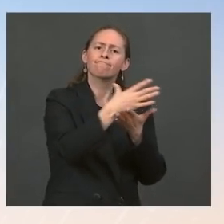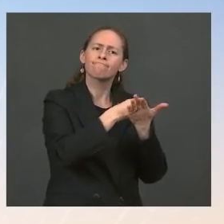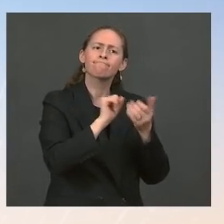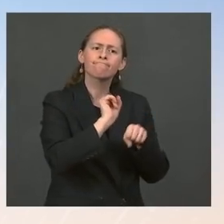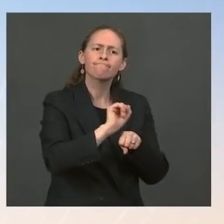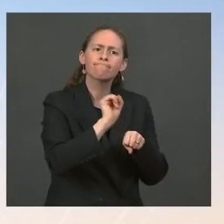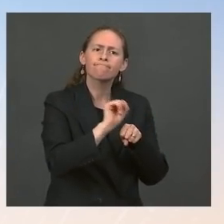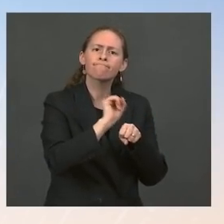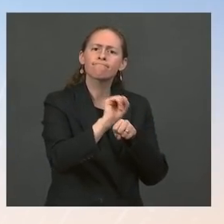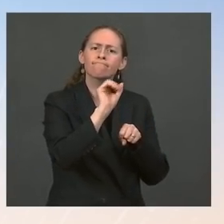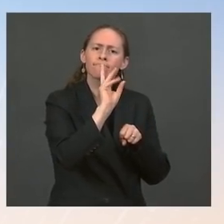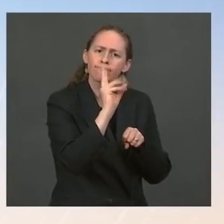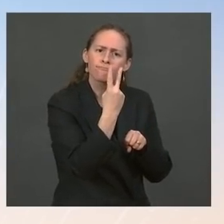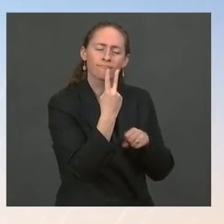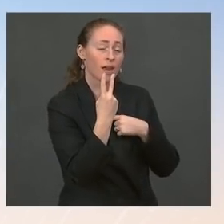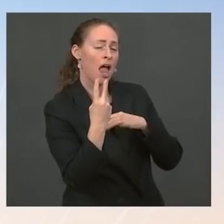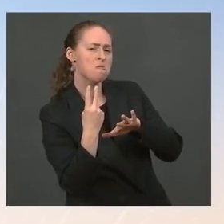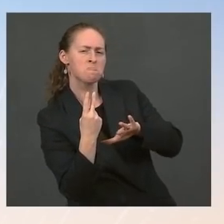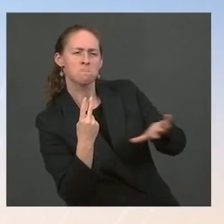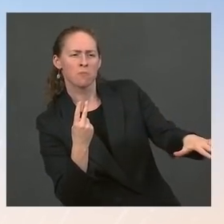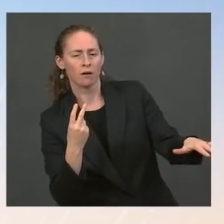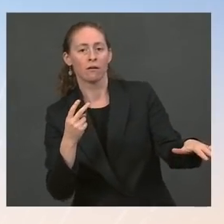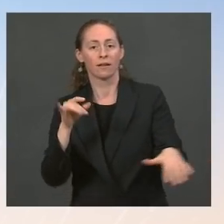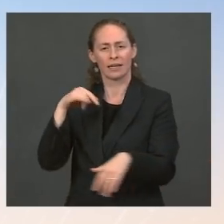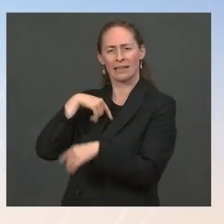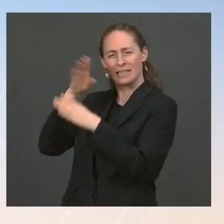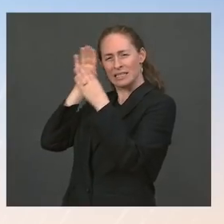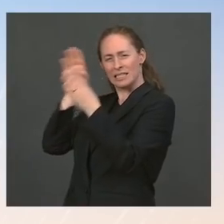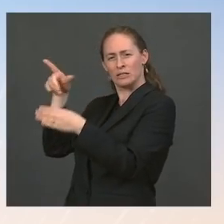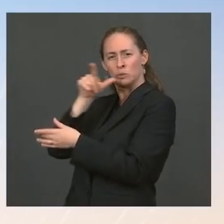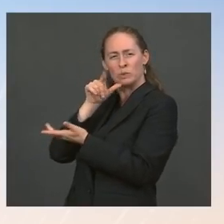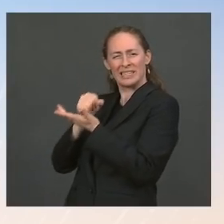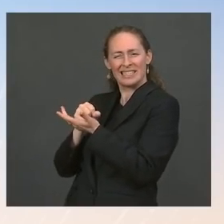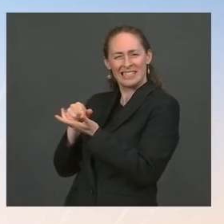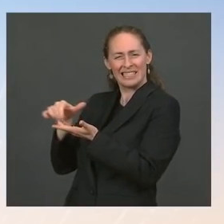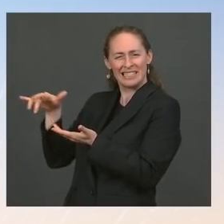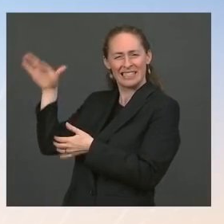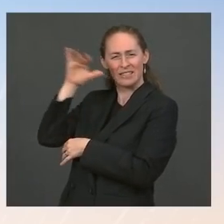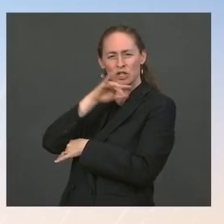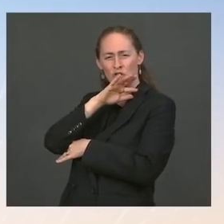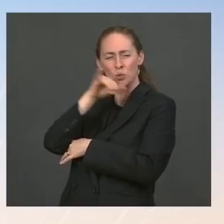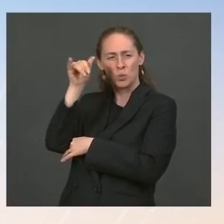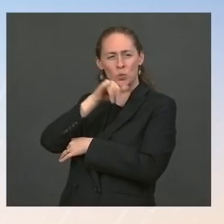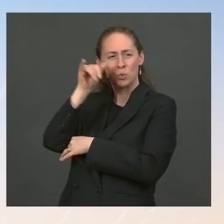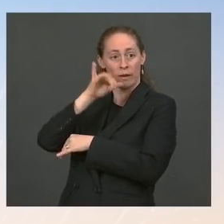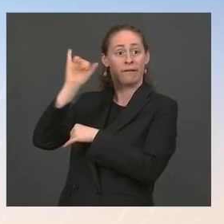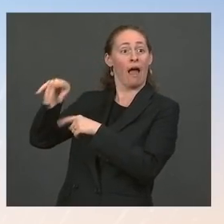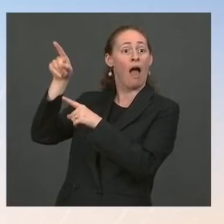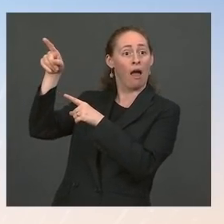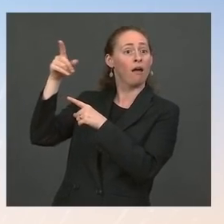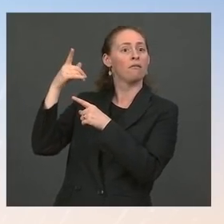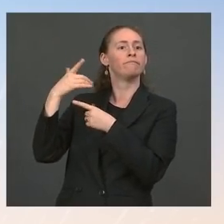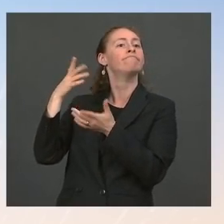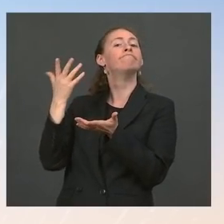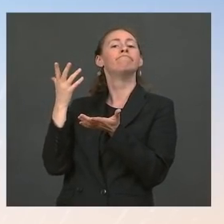We're talking about the highest-income individuals -- 1 percent -- who are responsible for $163 billion a year in owed